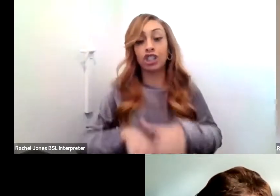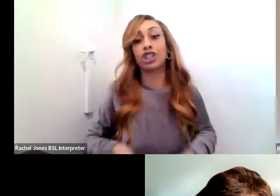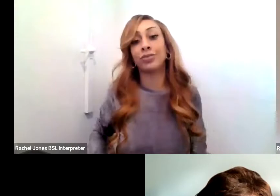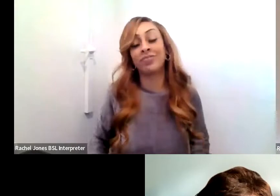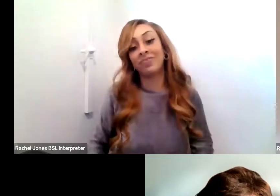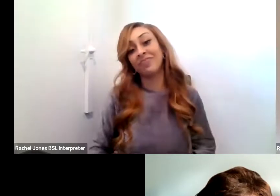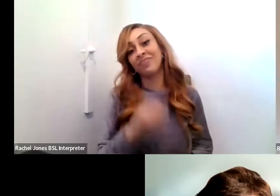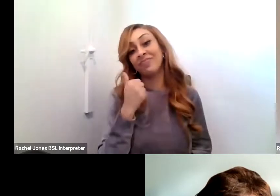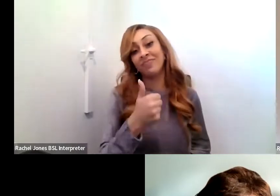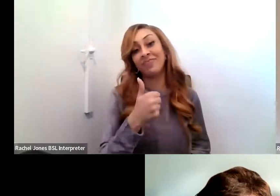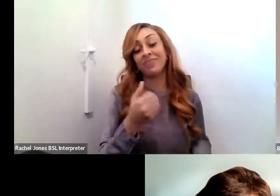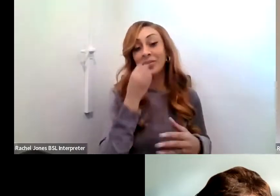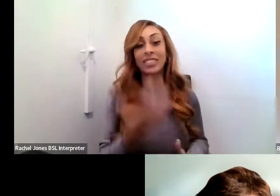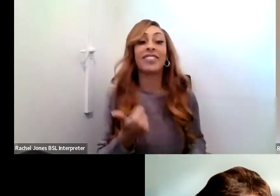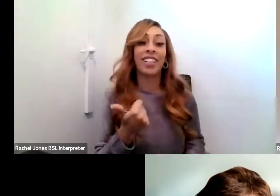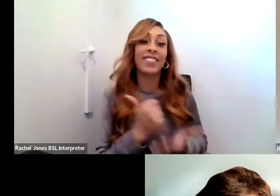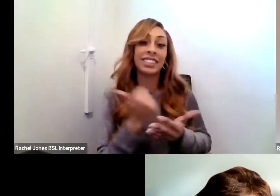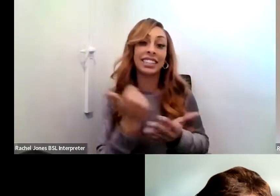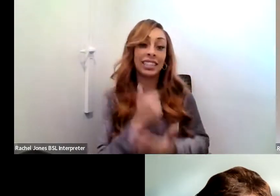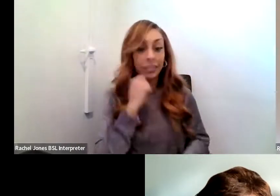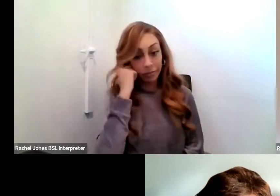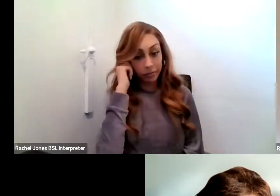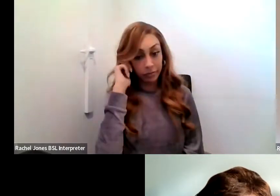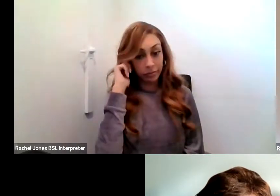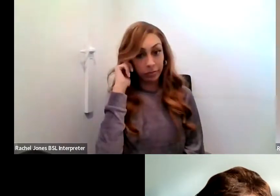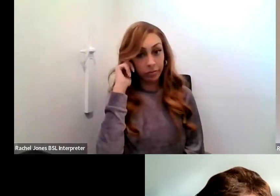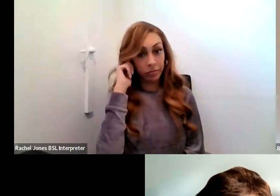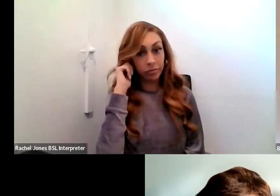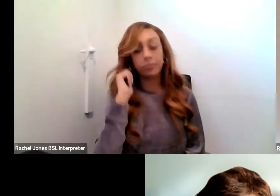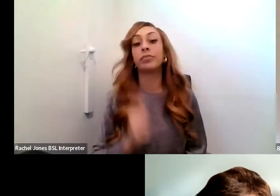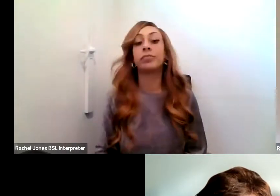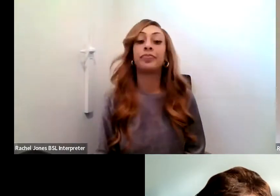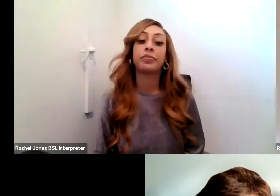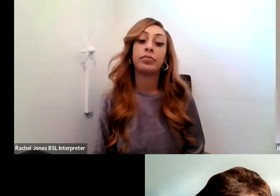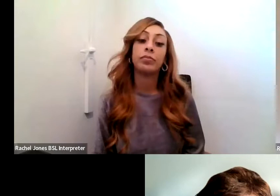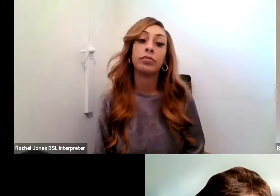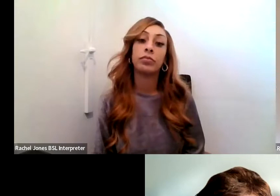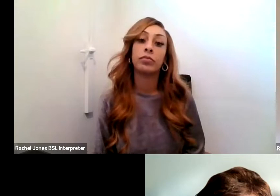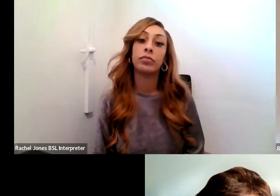That's fantastic, thank you, Jamie. We've got a few minutes left, so I wondered if I could ask you